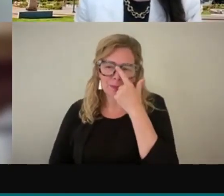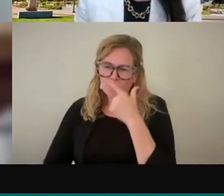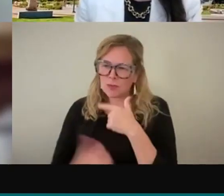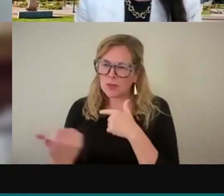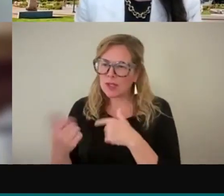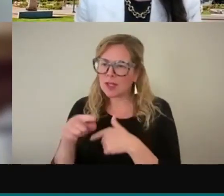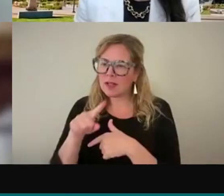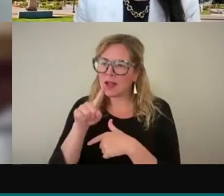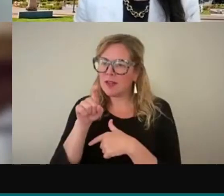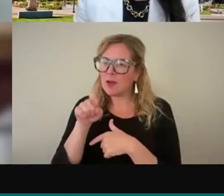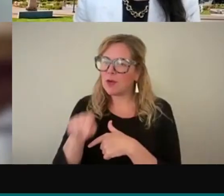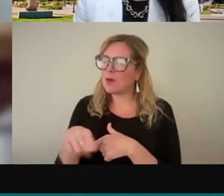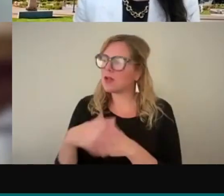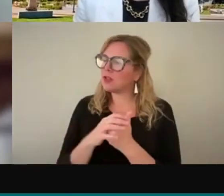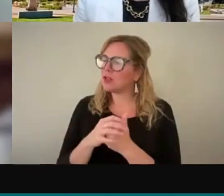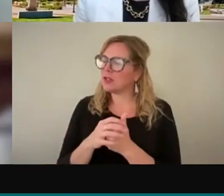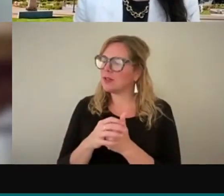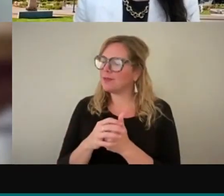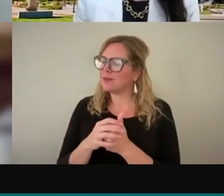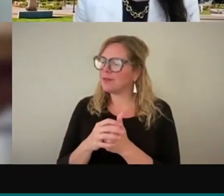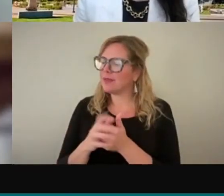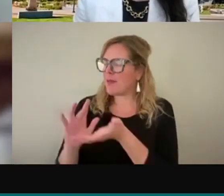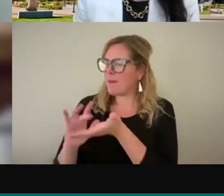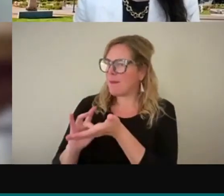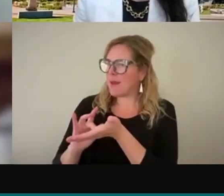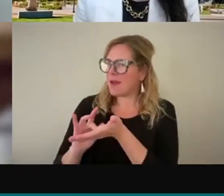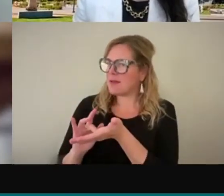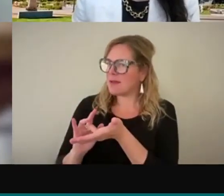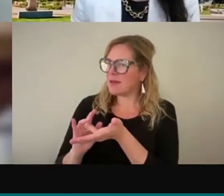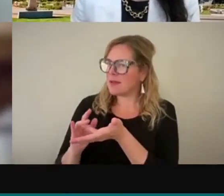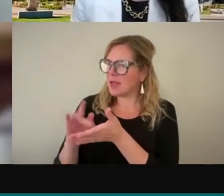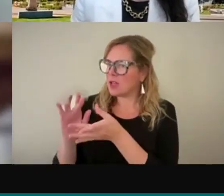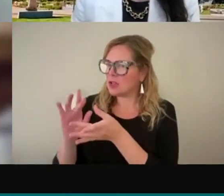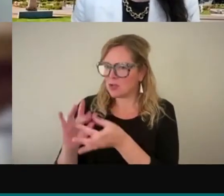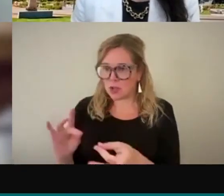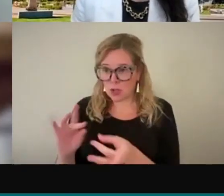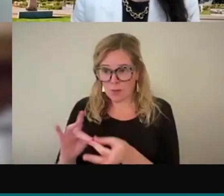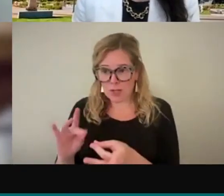you mentioned for Alzheimer's would also be effective for autism, given we have also